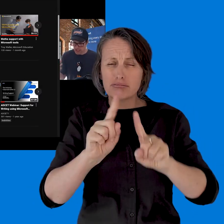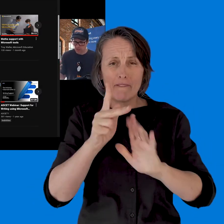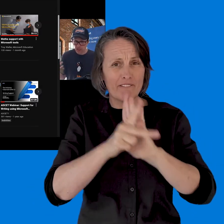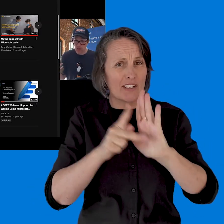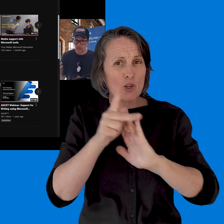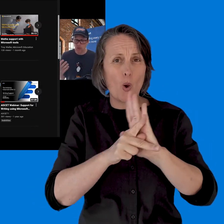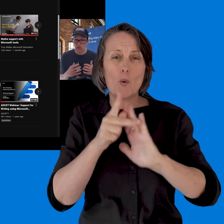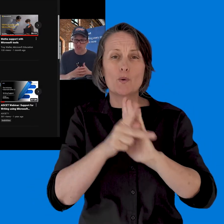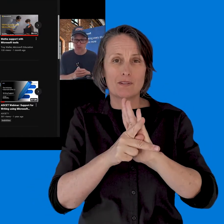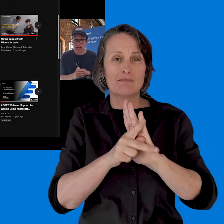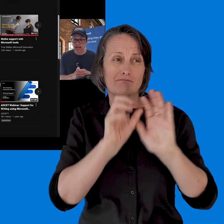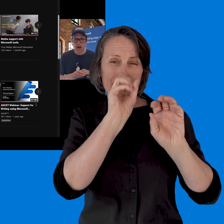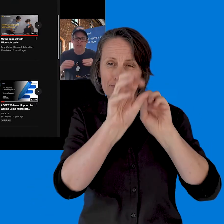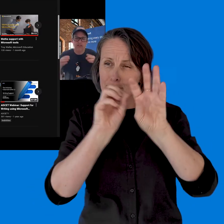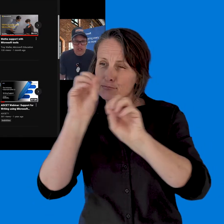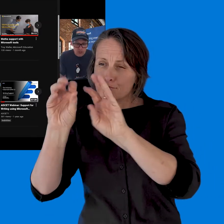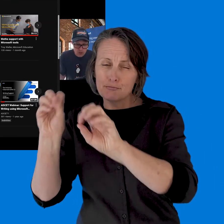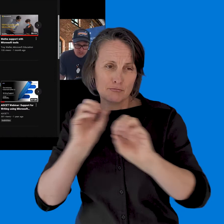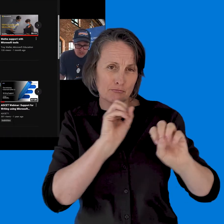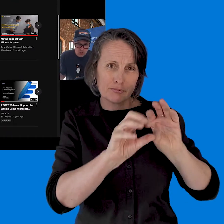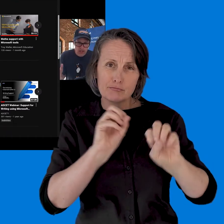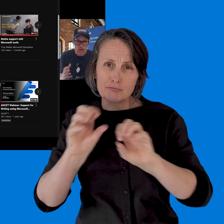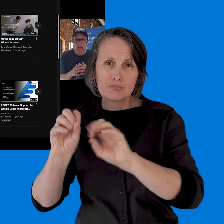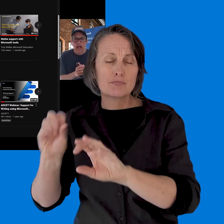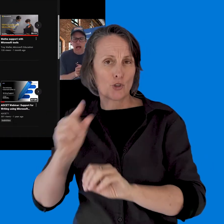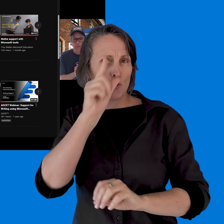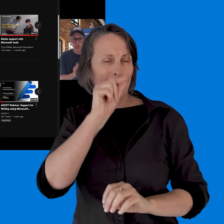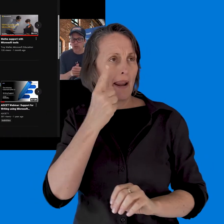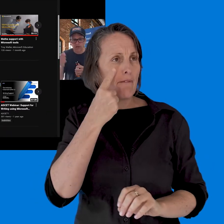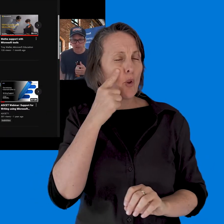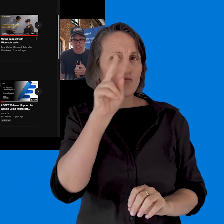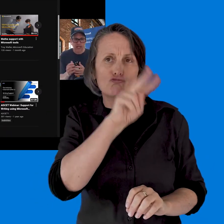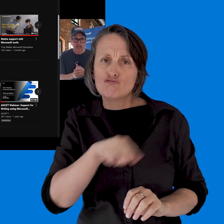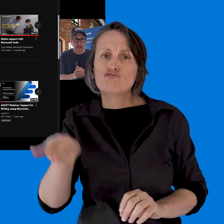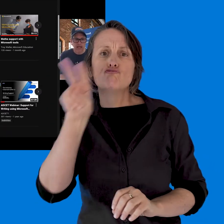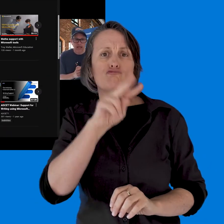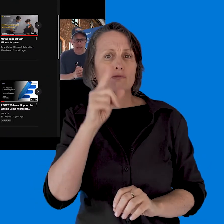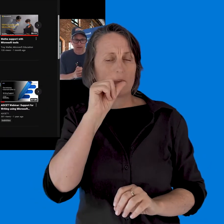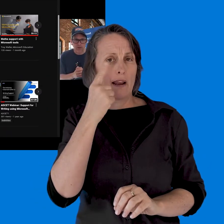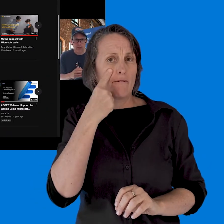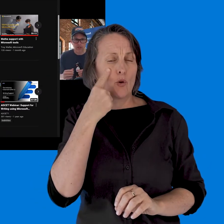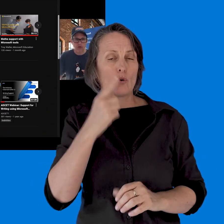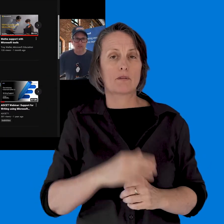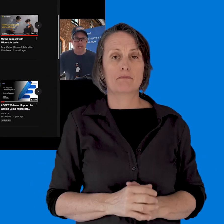these videos that you're watching right now, other videos as well. We'd love you to get in and have a look at those.